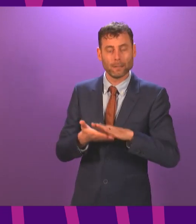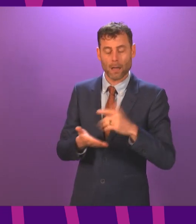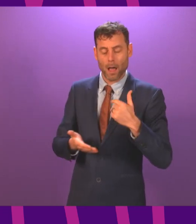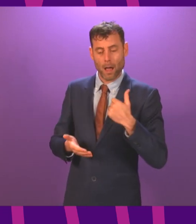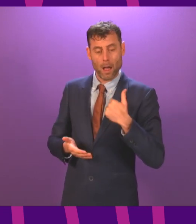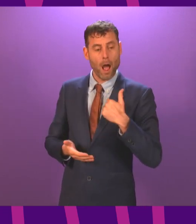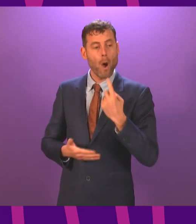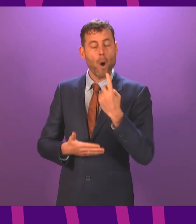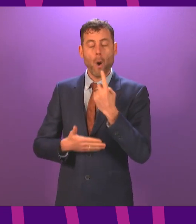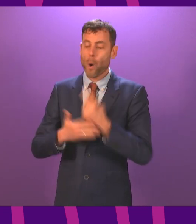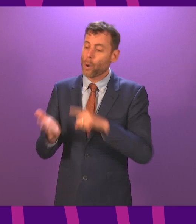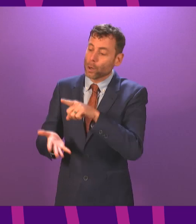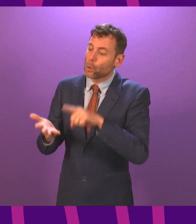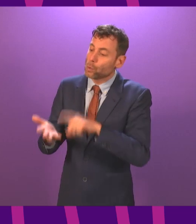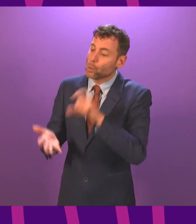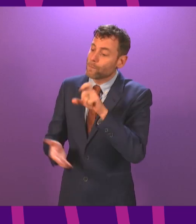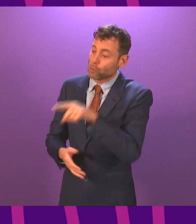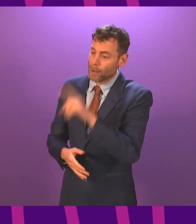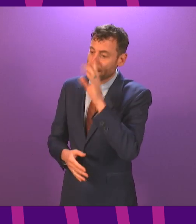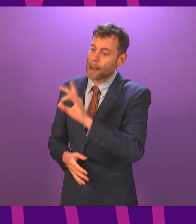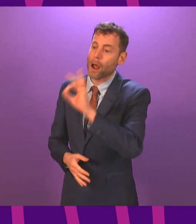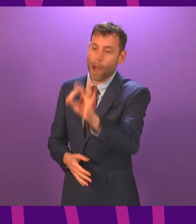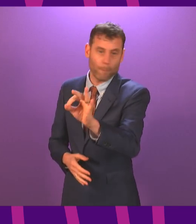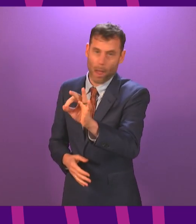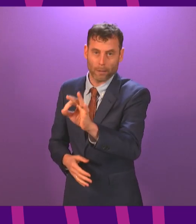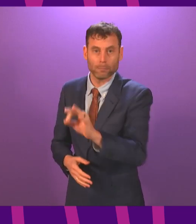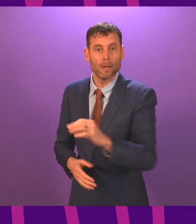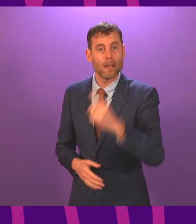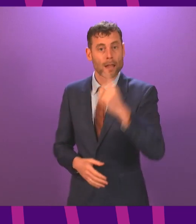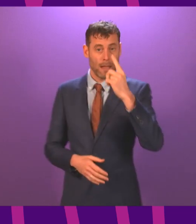receiving universal credit to claim the payment if their local authority believes that they